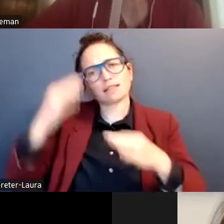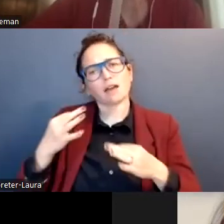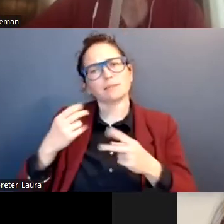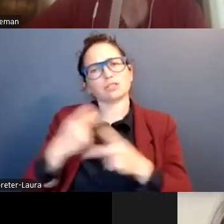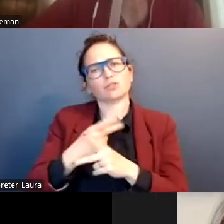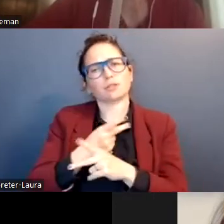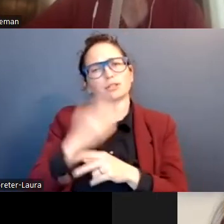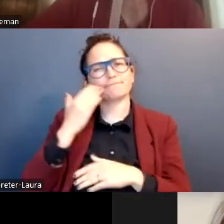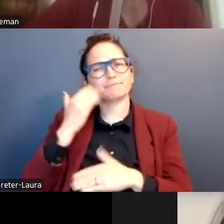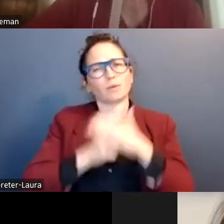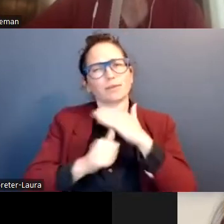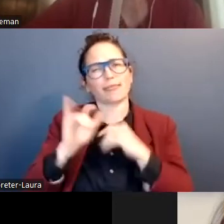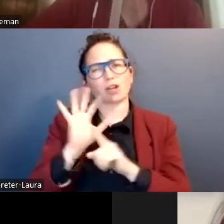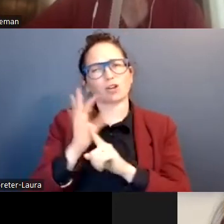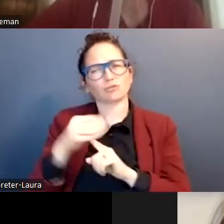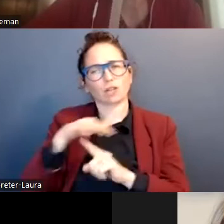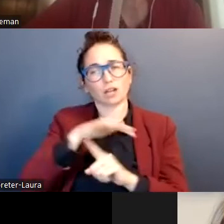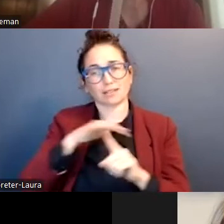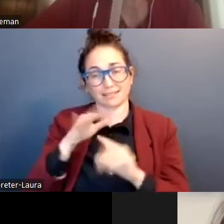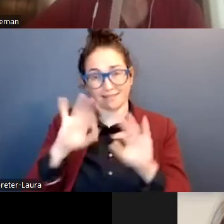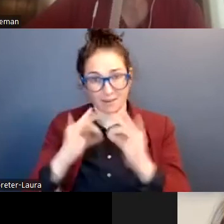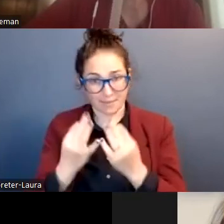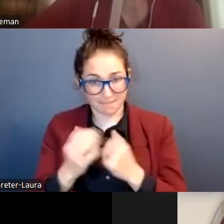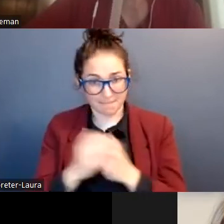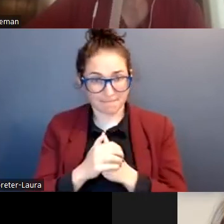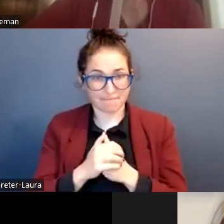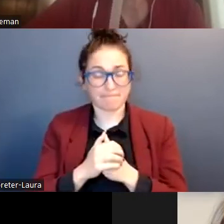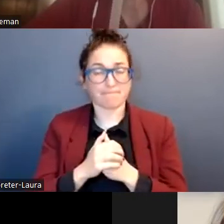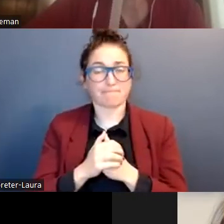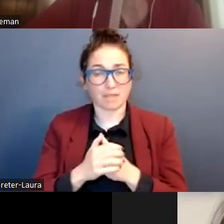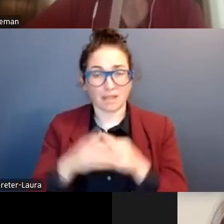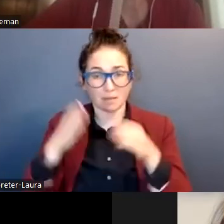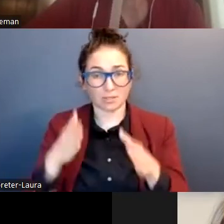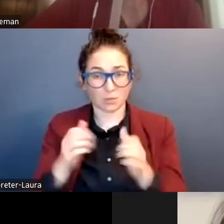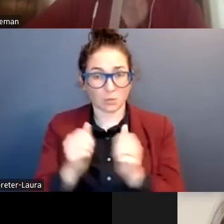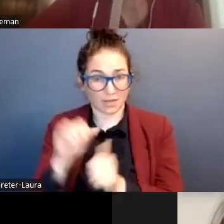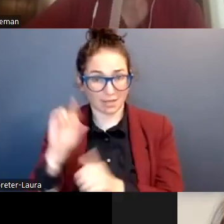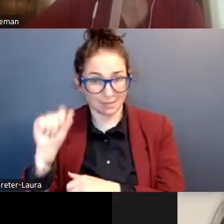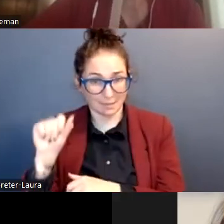context of the family, a person with a disability, the legal